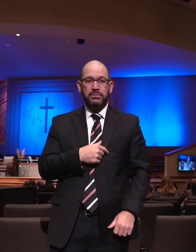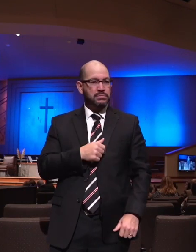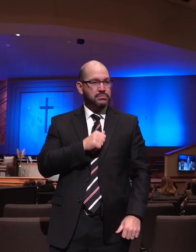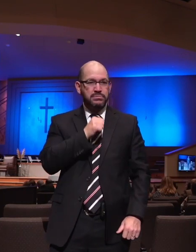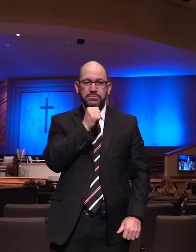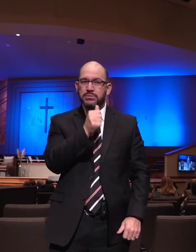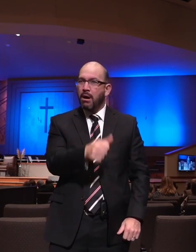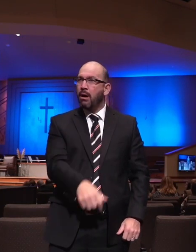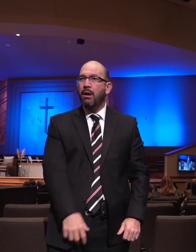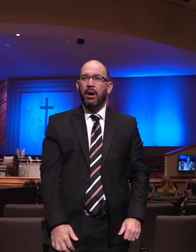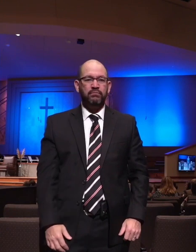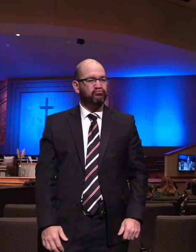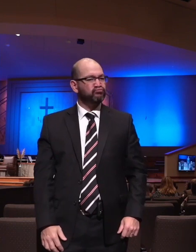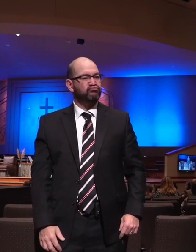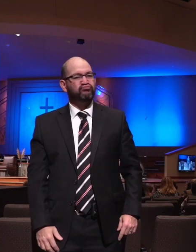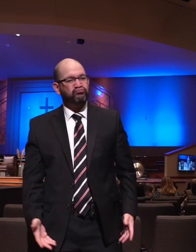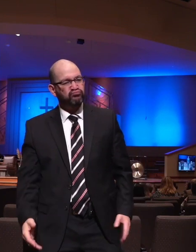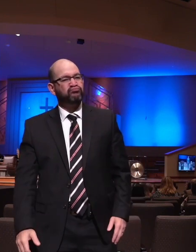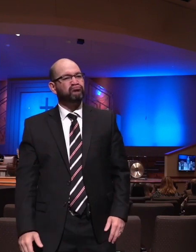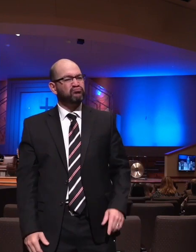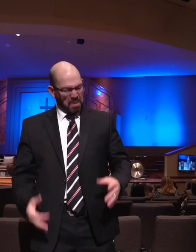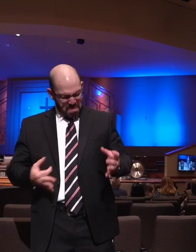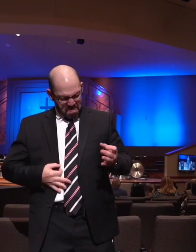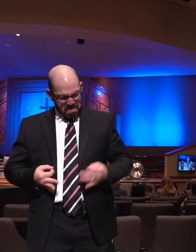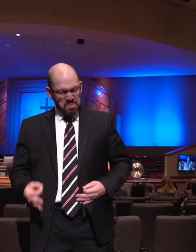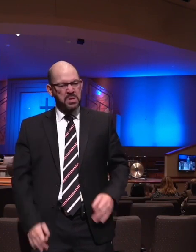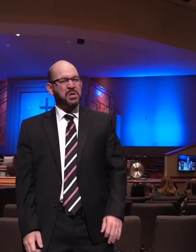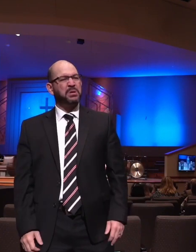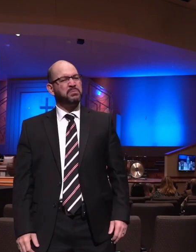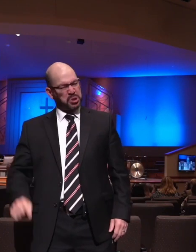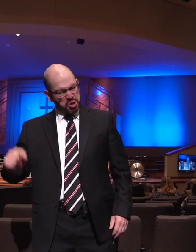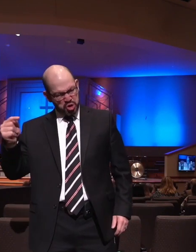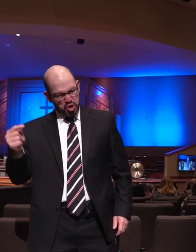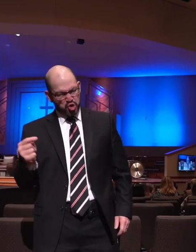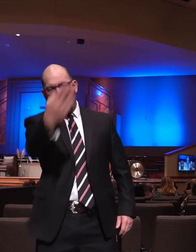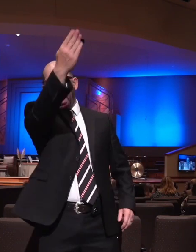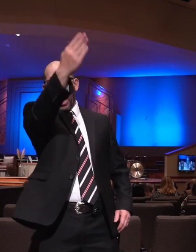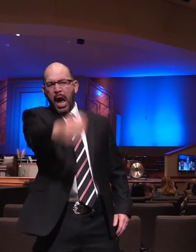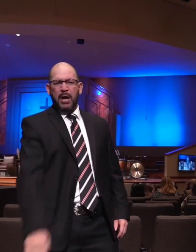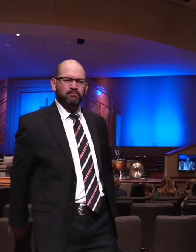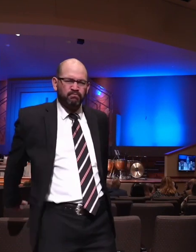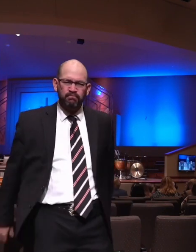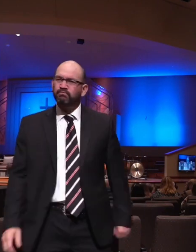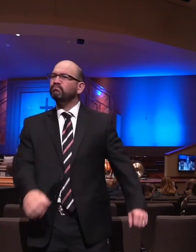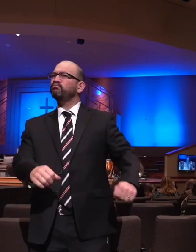say no well good when you would hear the word that Naaman's got